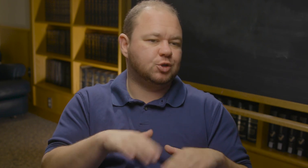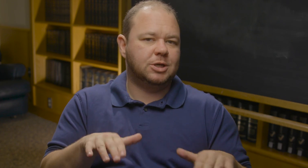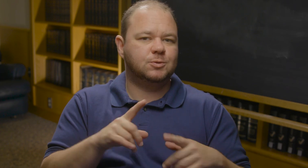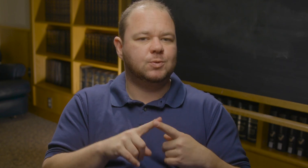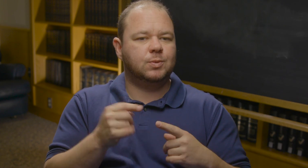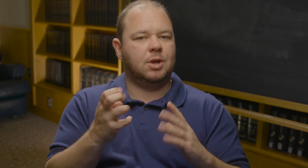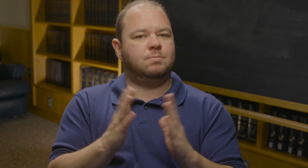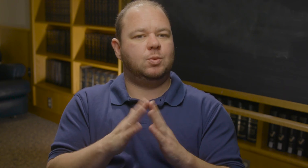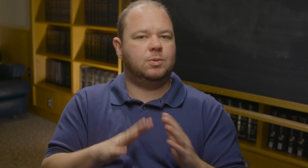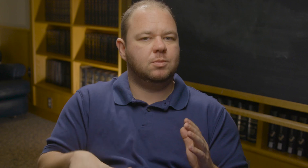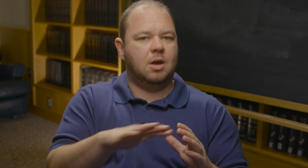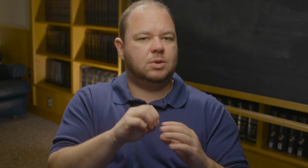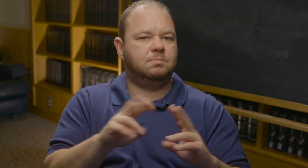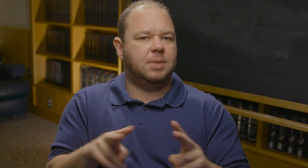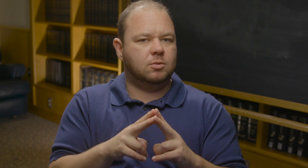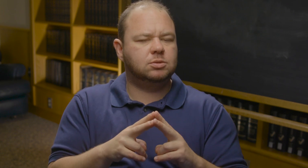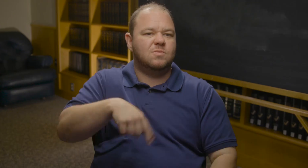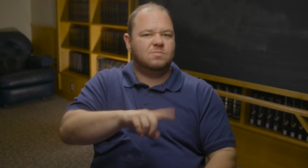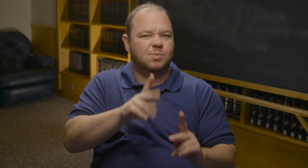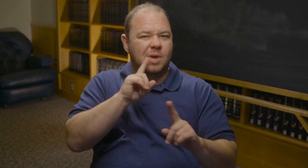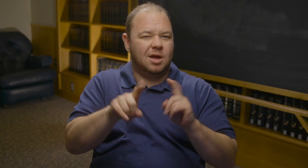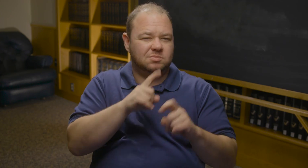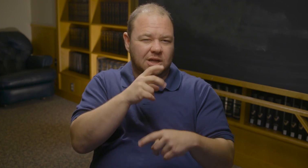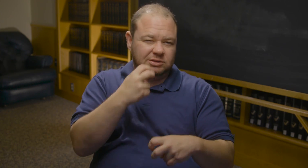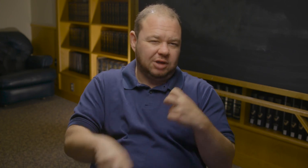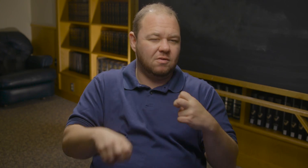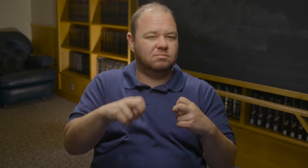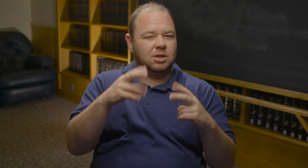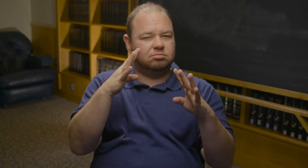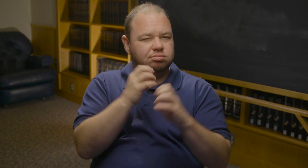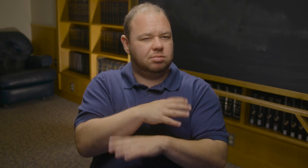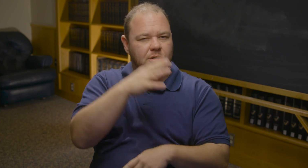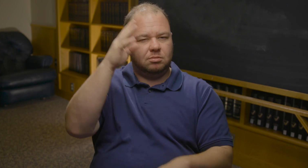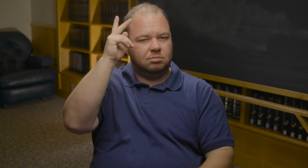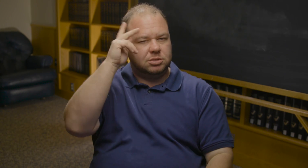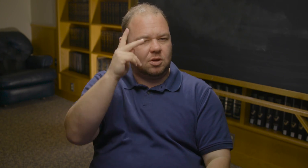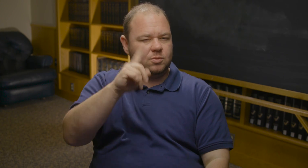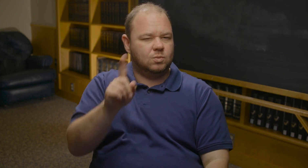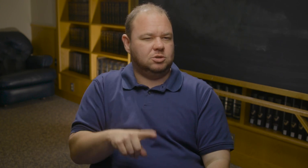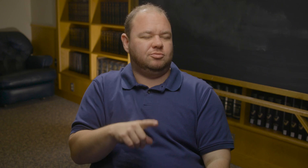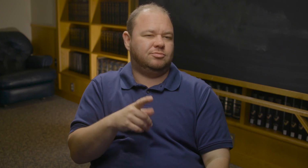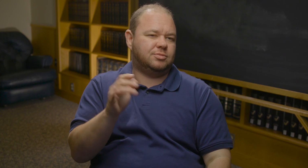to the communities from around in Paris. The audience members asked difficult and complex philosophical questions such as,